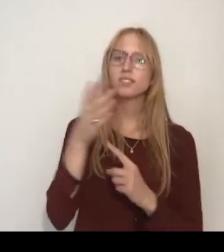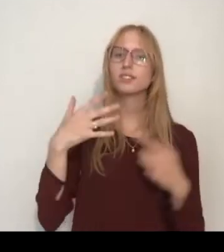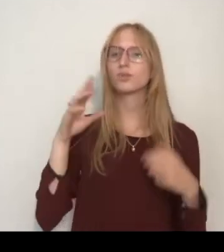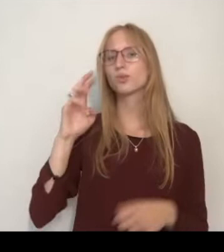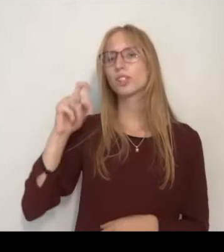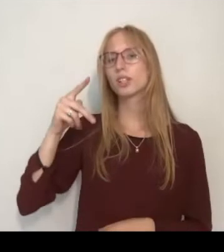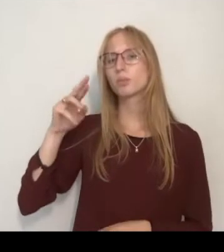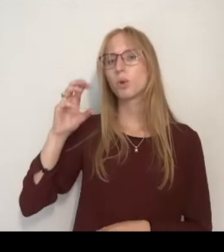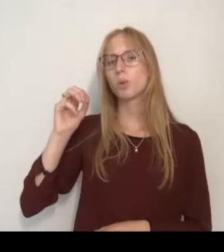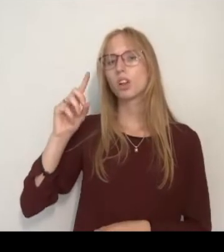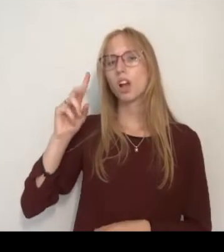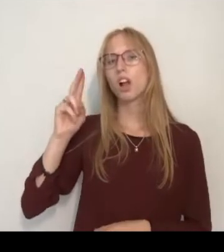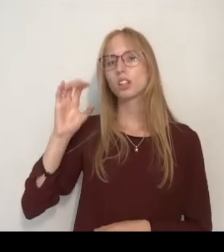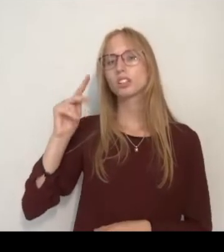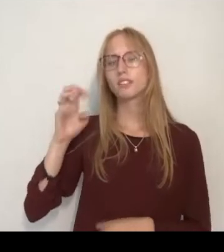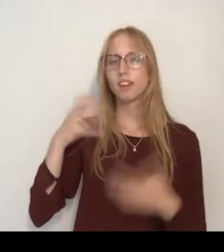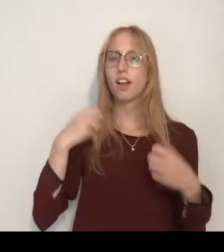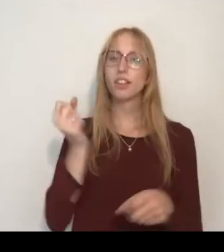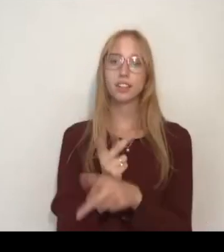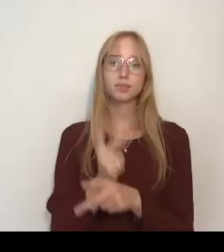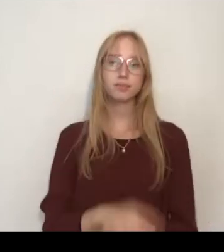navigating reproductive healthcare.